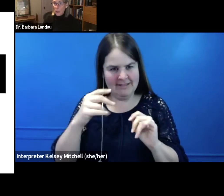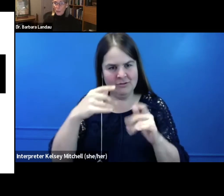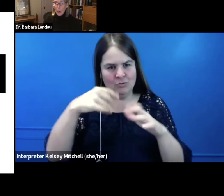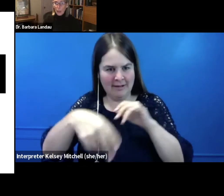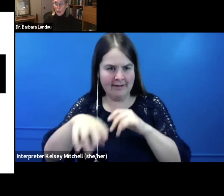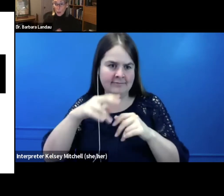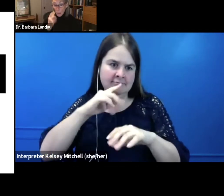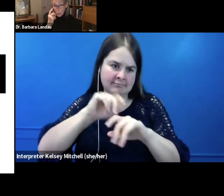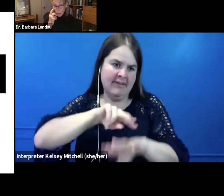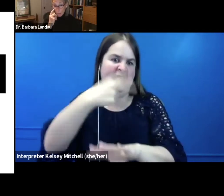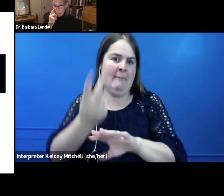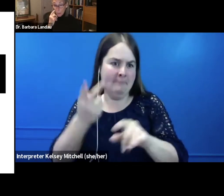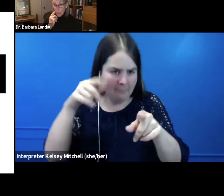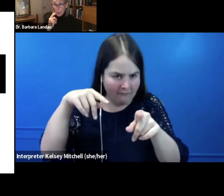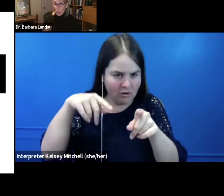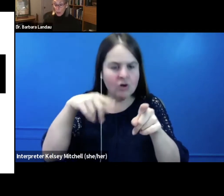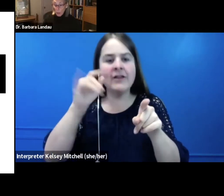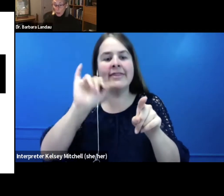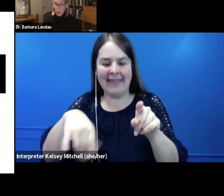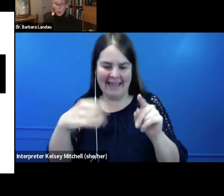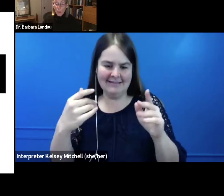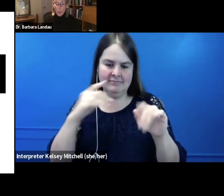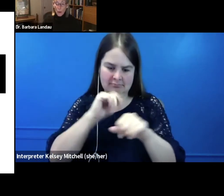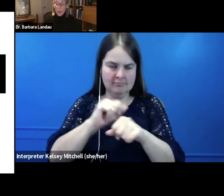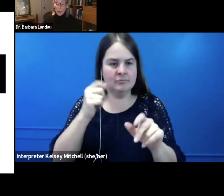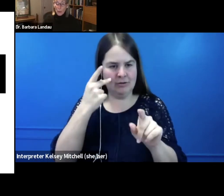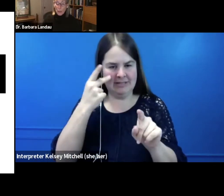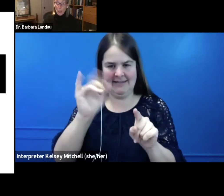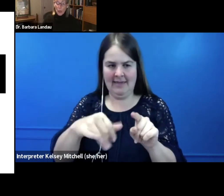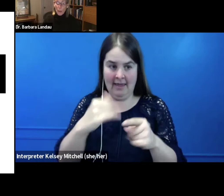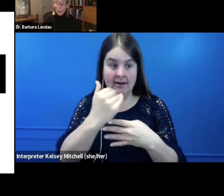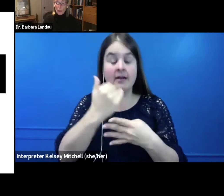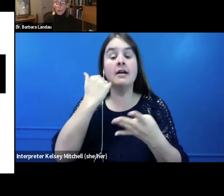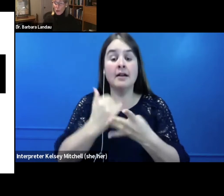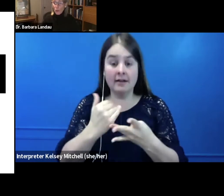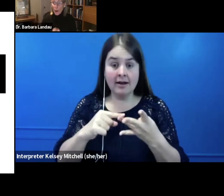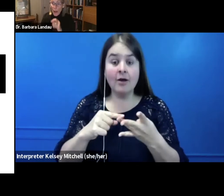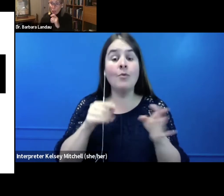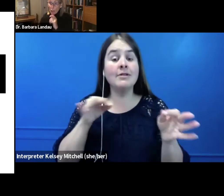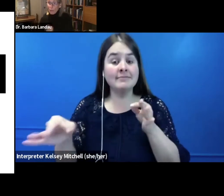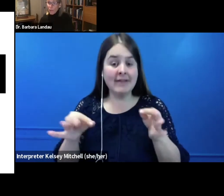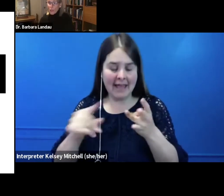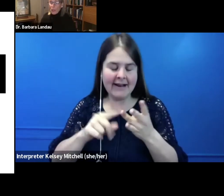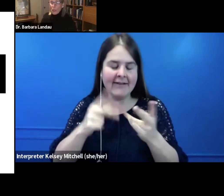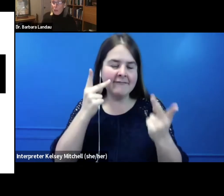biological motion the third thing i'm going to talk about